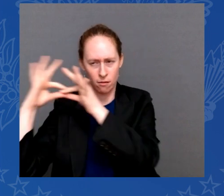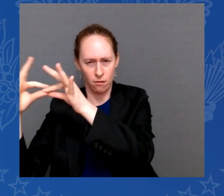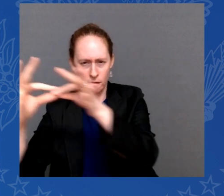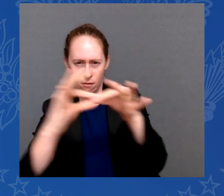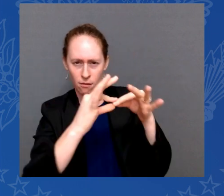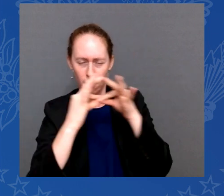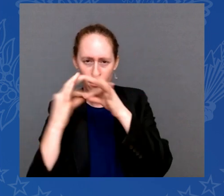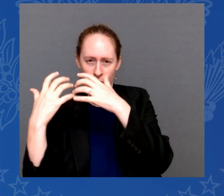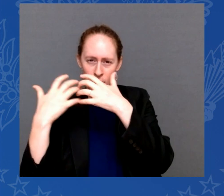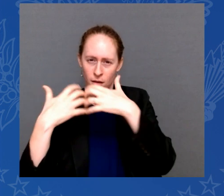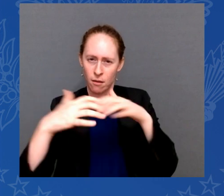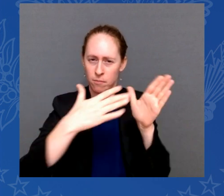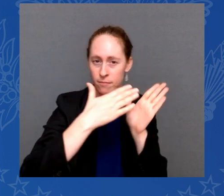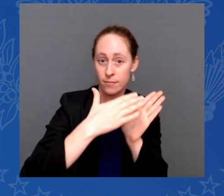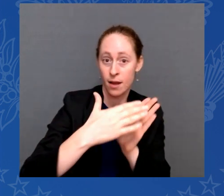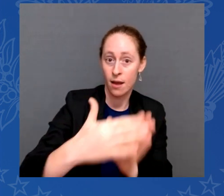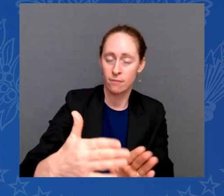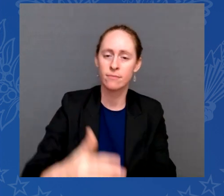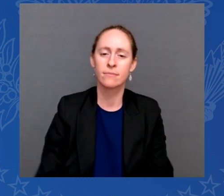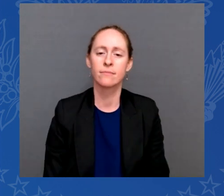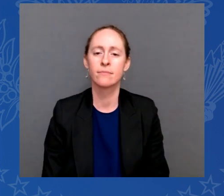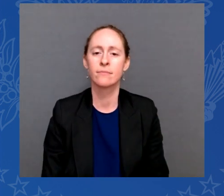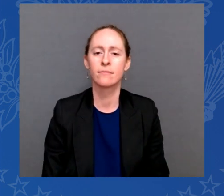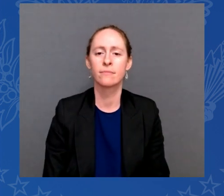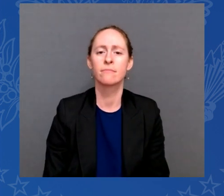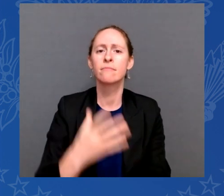especially with these extremist so-called "leaders"